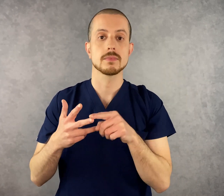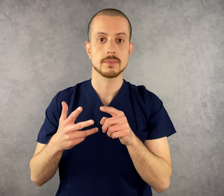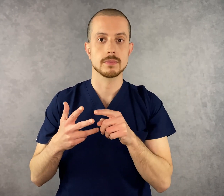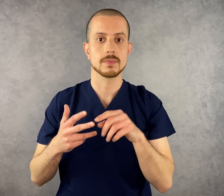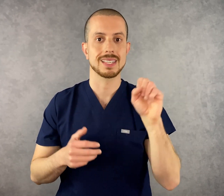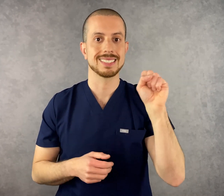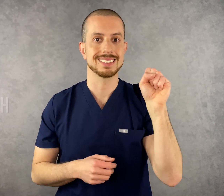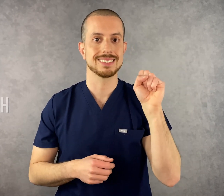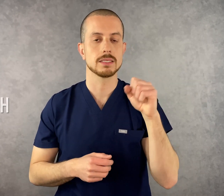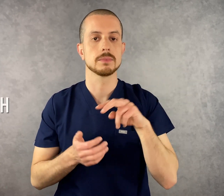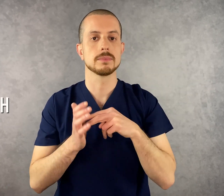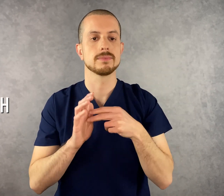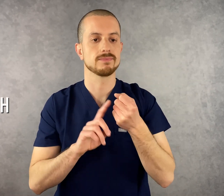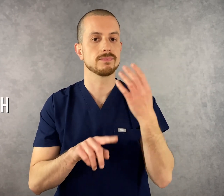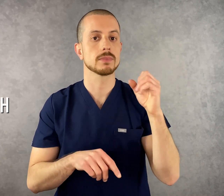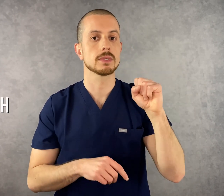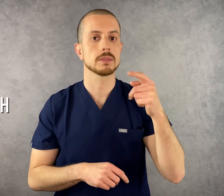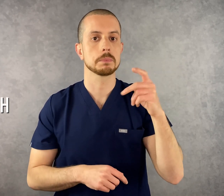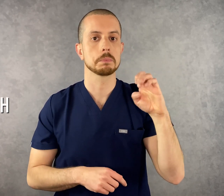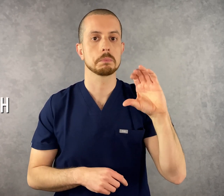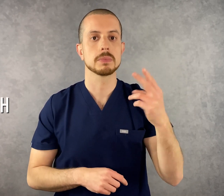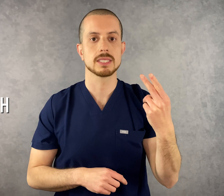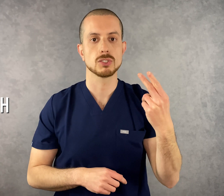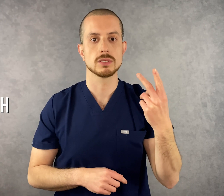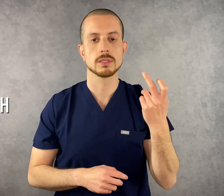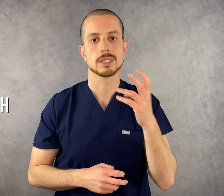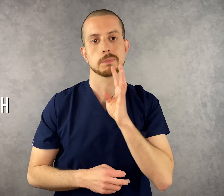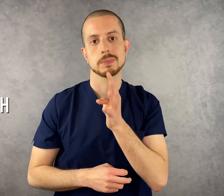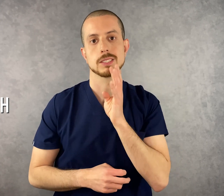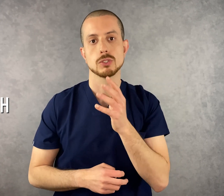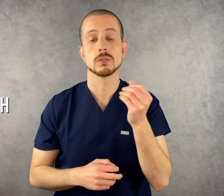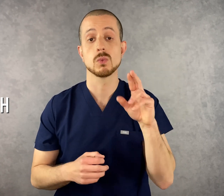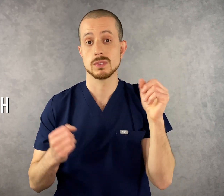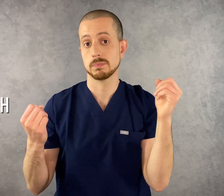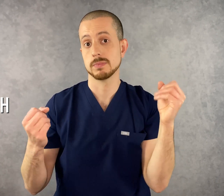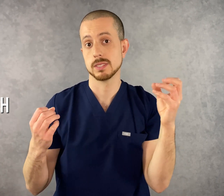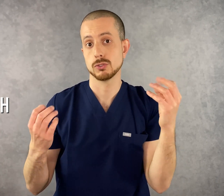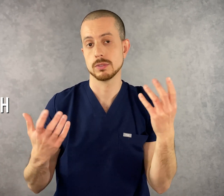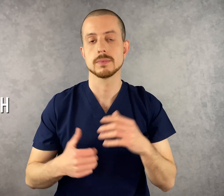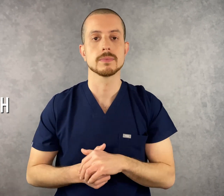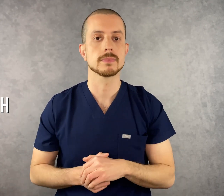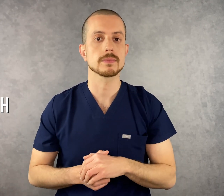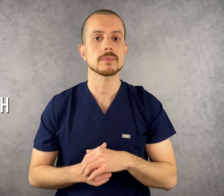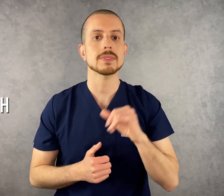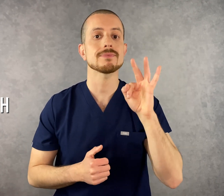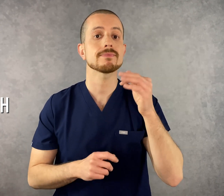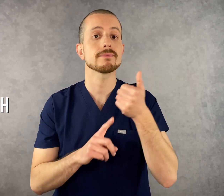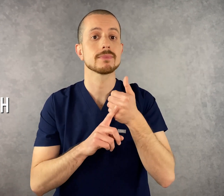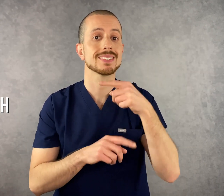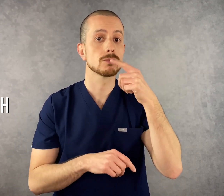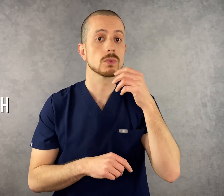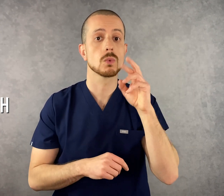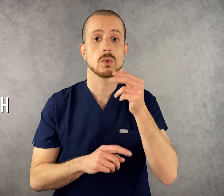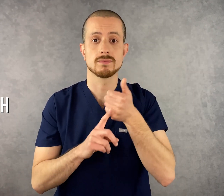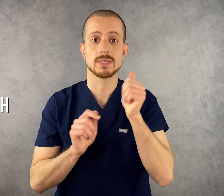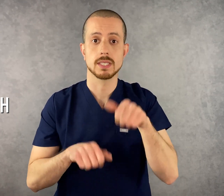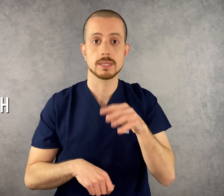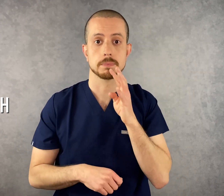Now, the third sign -- S stands for "speech." Speech, as in speaking or signing. If the person is hearing or can speak,